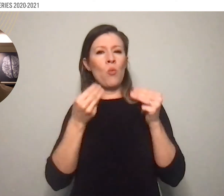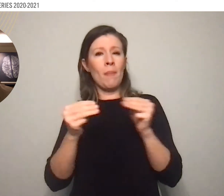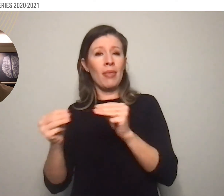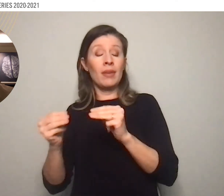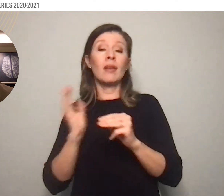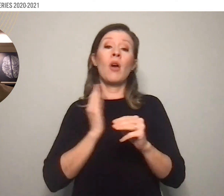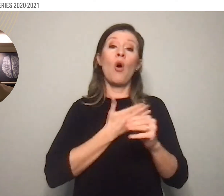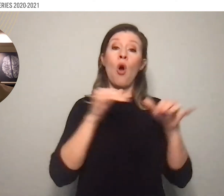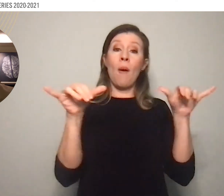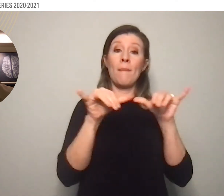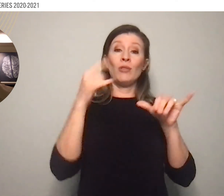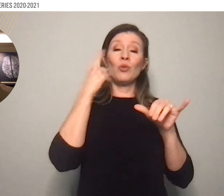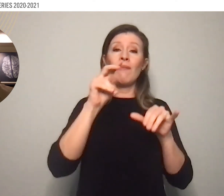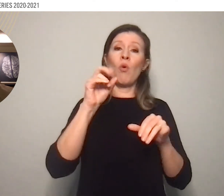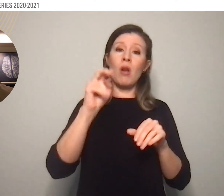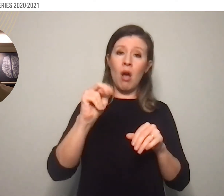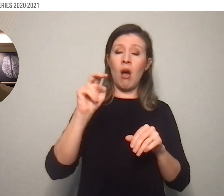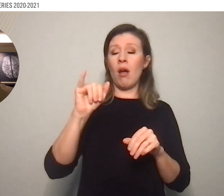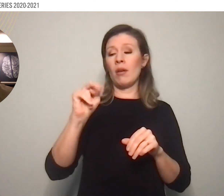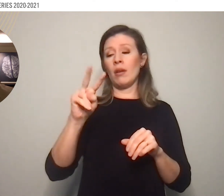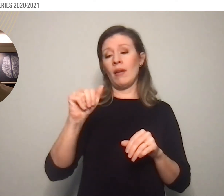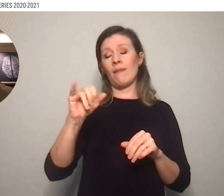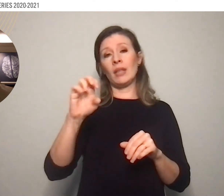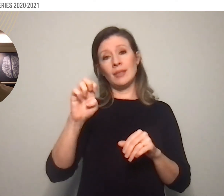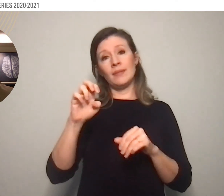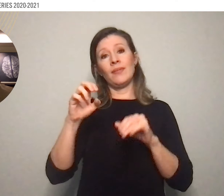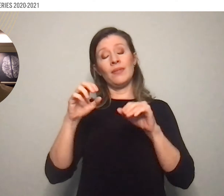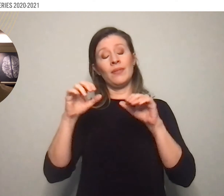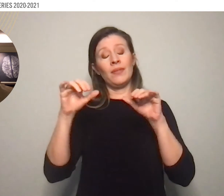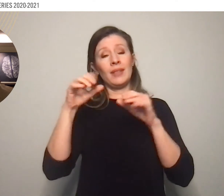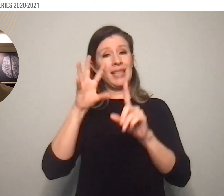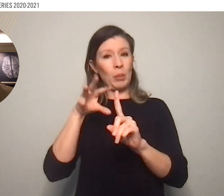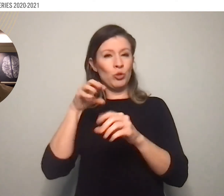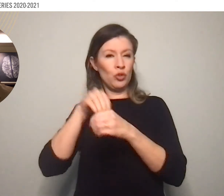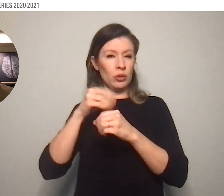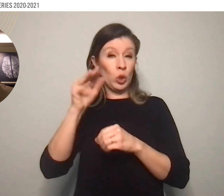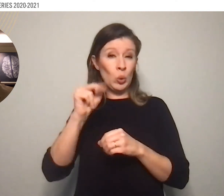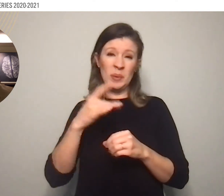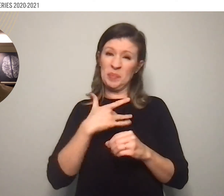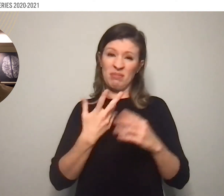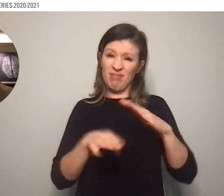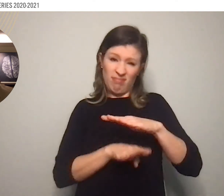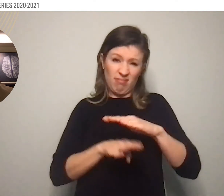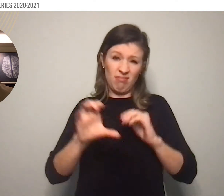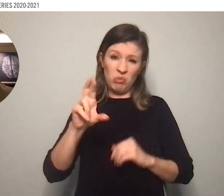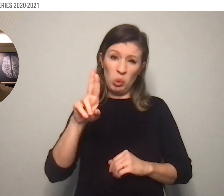The measurements we use for non-invasive imaging in humans are often very crude they are noisy in